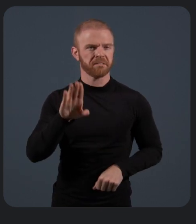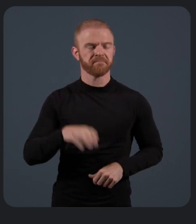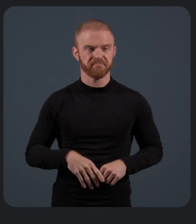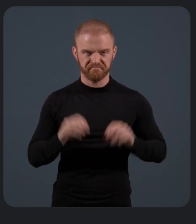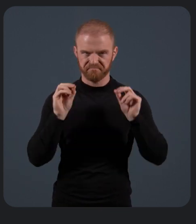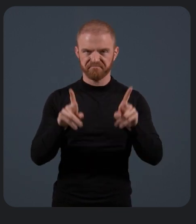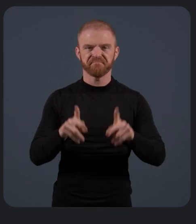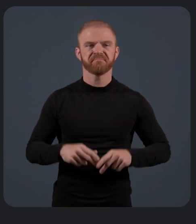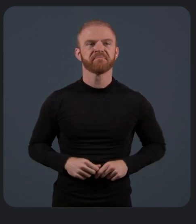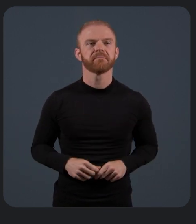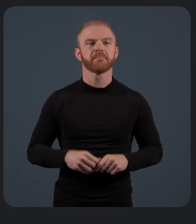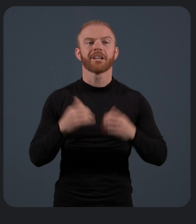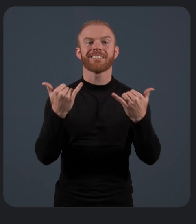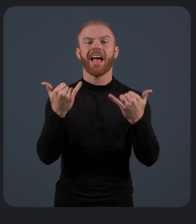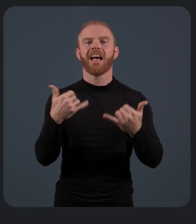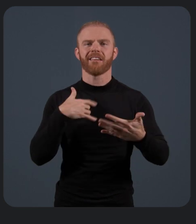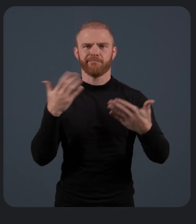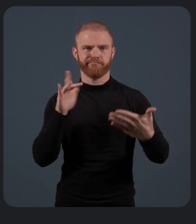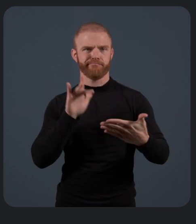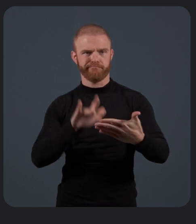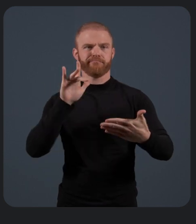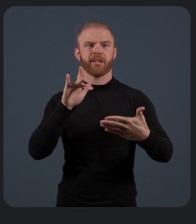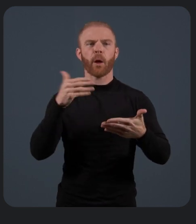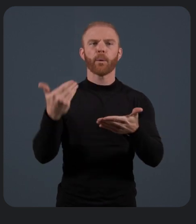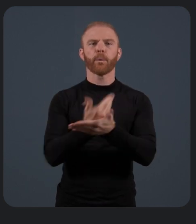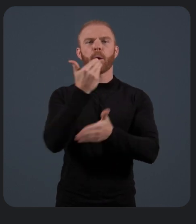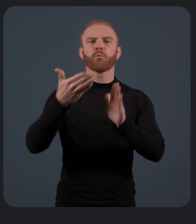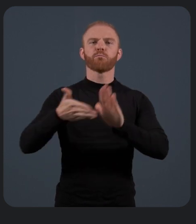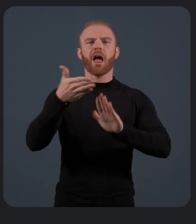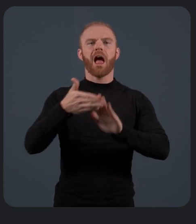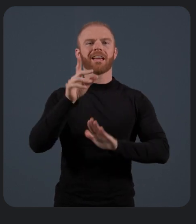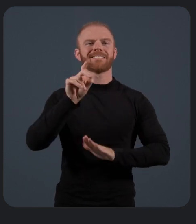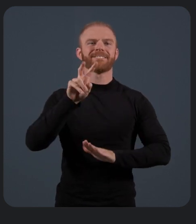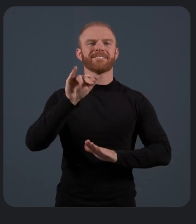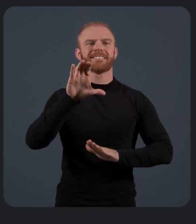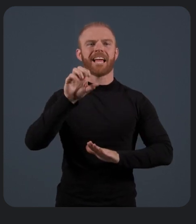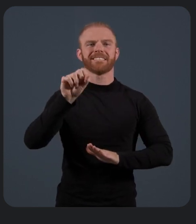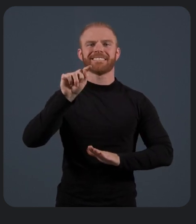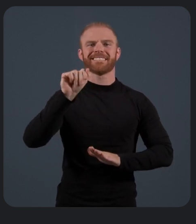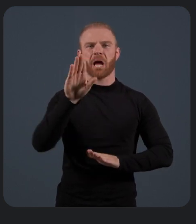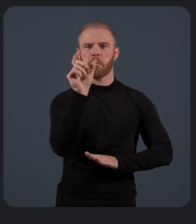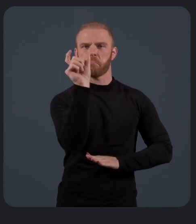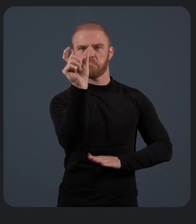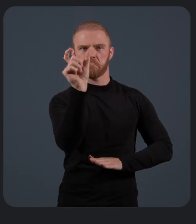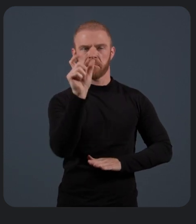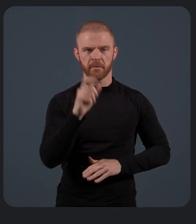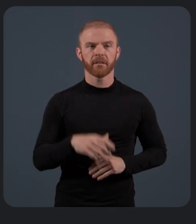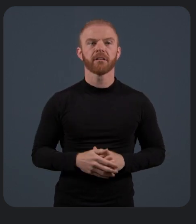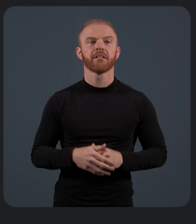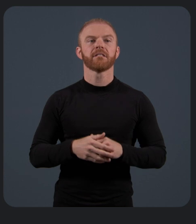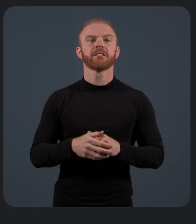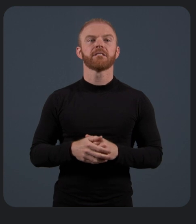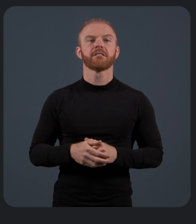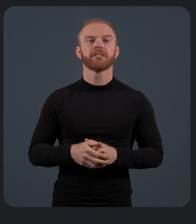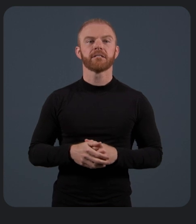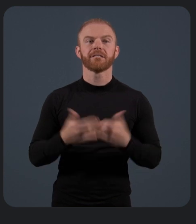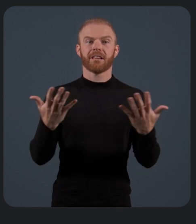And now I can click on this new Running Devices tab inside of Android Studio. And there you go.